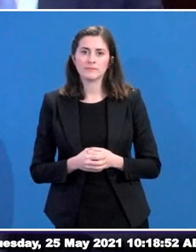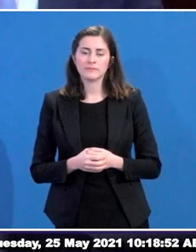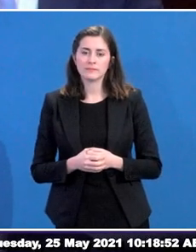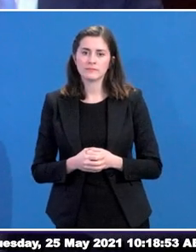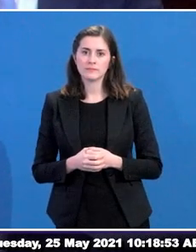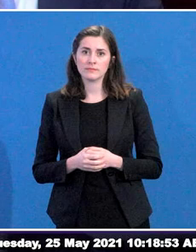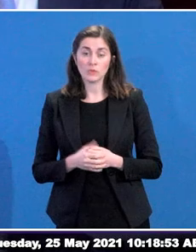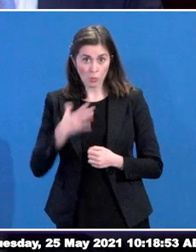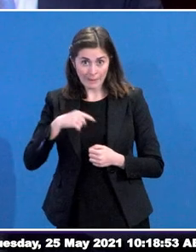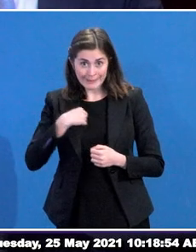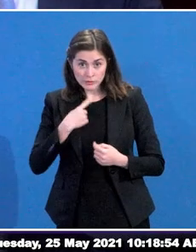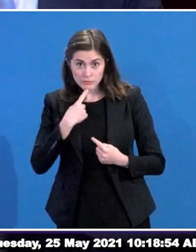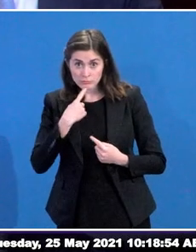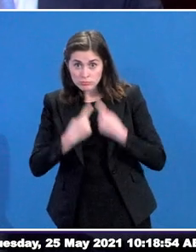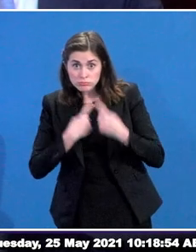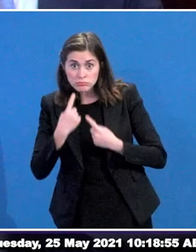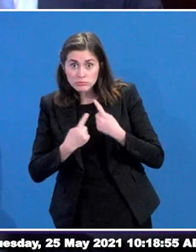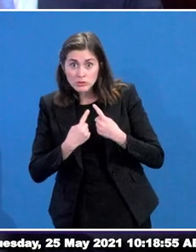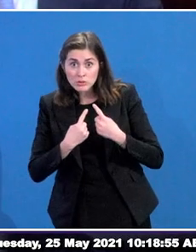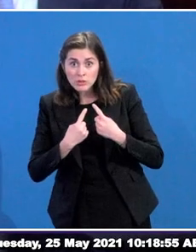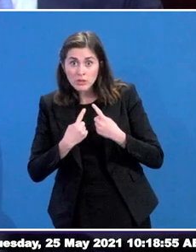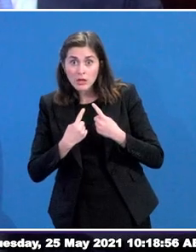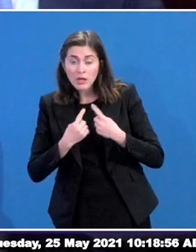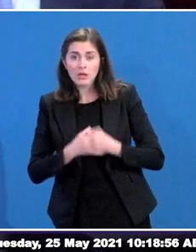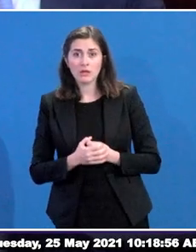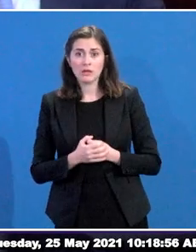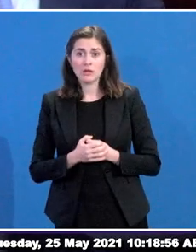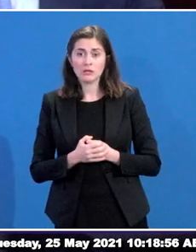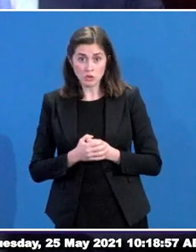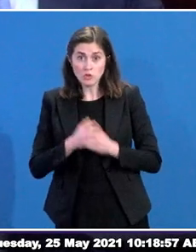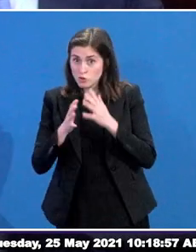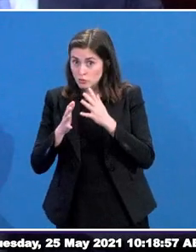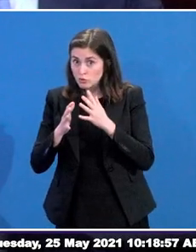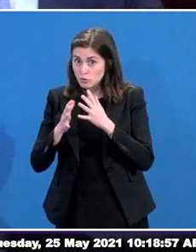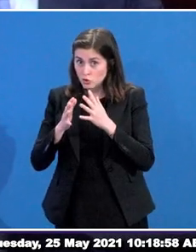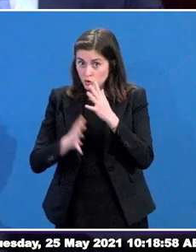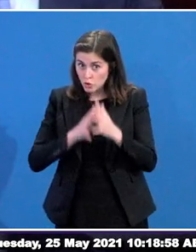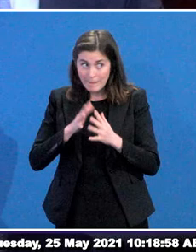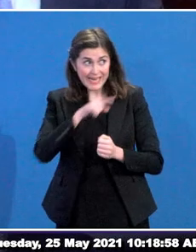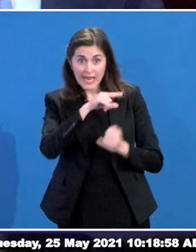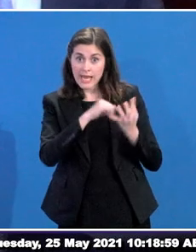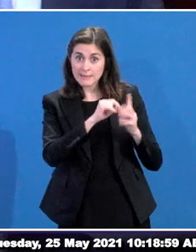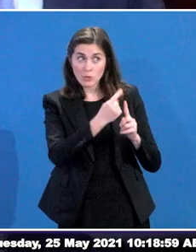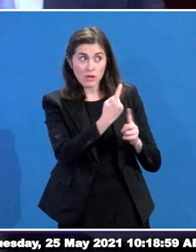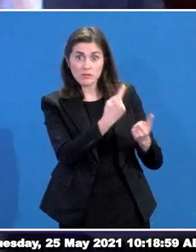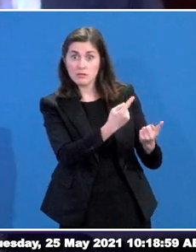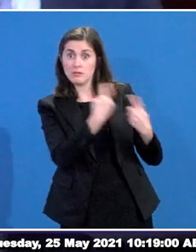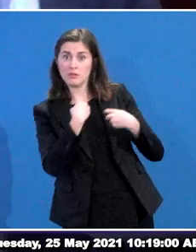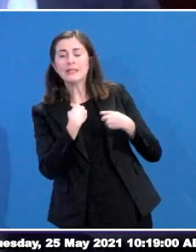Did you want me to explain? But is that the context in which he told you about? Yeah. It was the same conversation